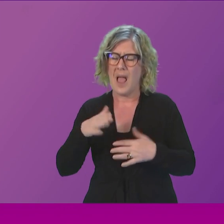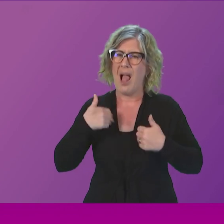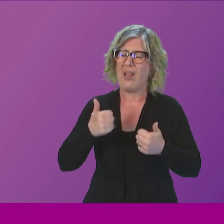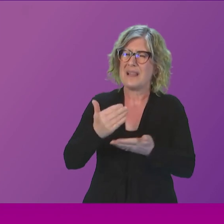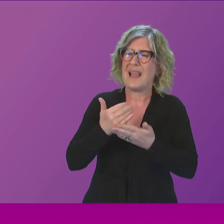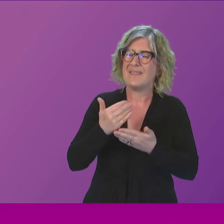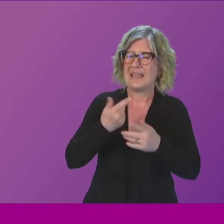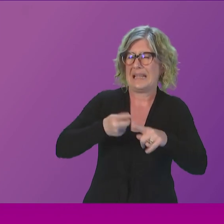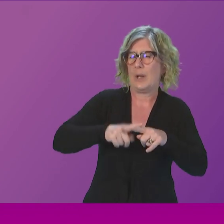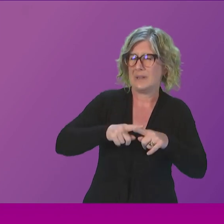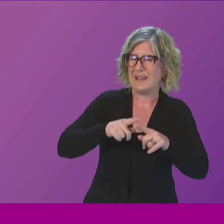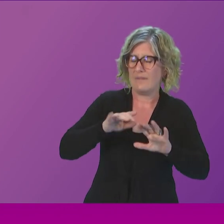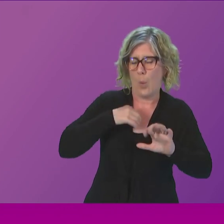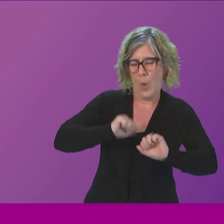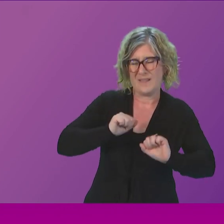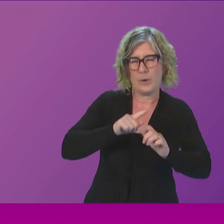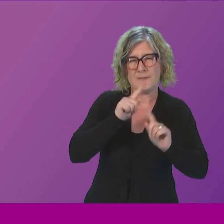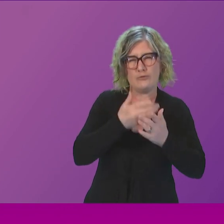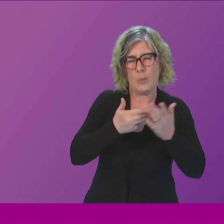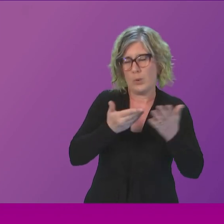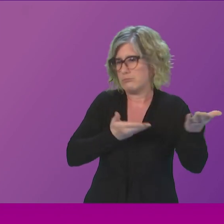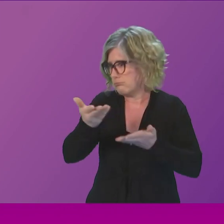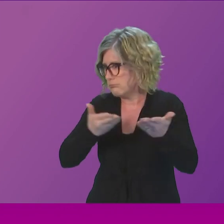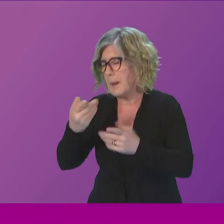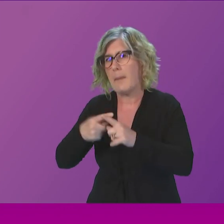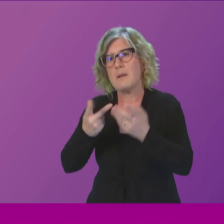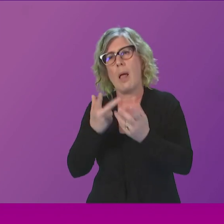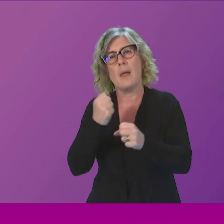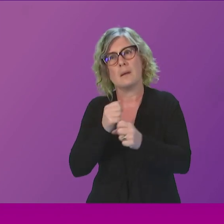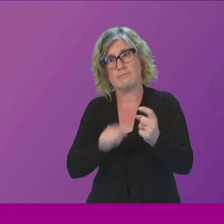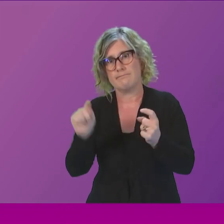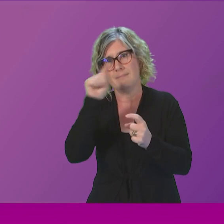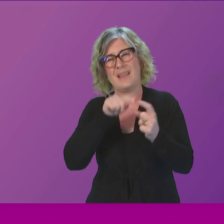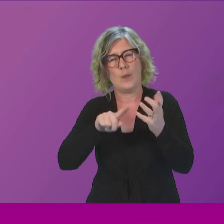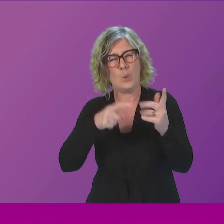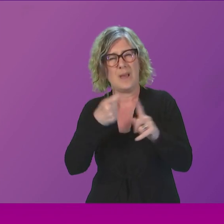I think that we are waiting for other Governments across the United Kingdom to do similar.